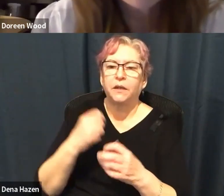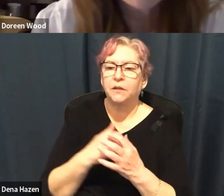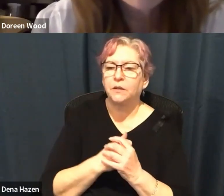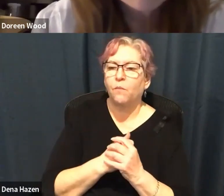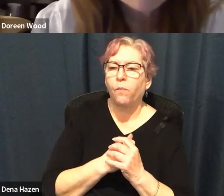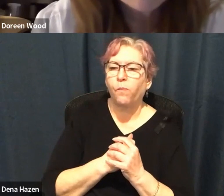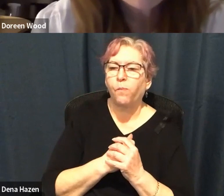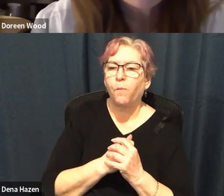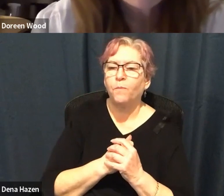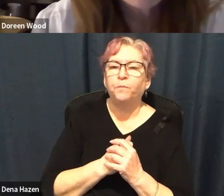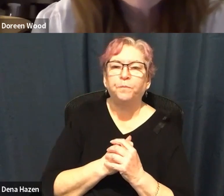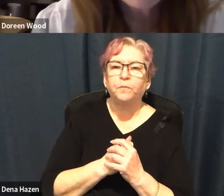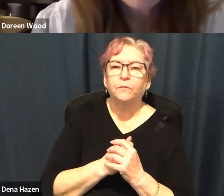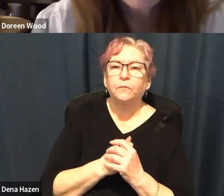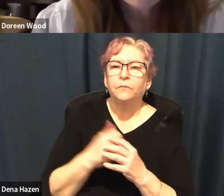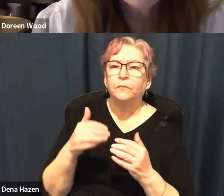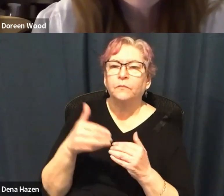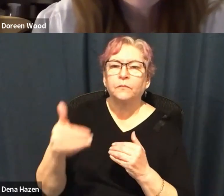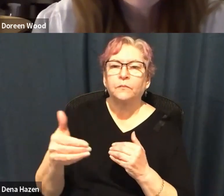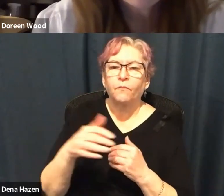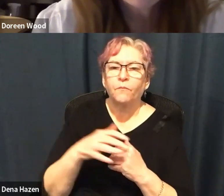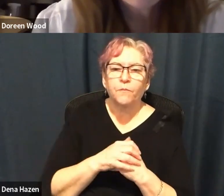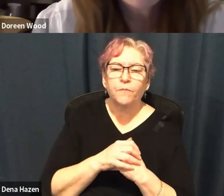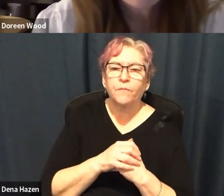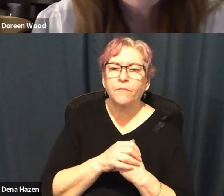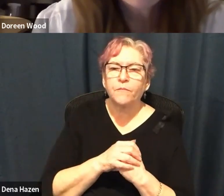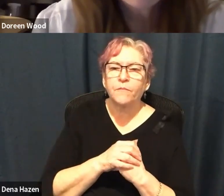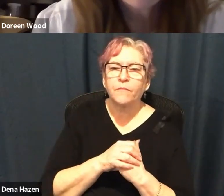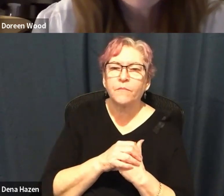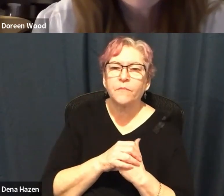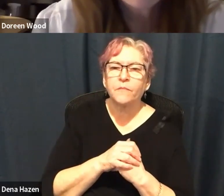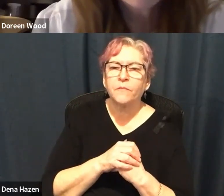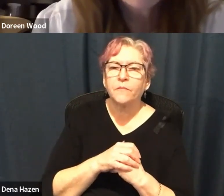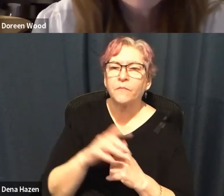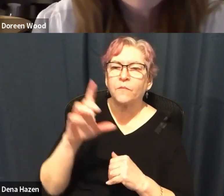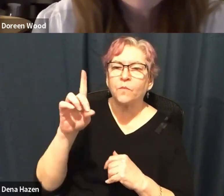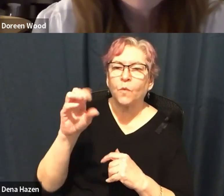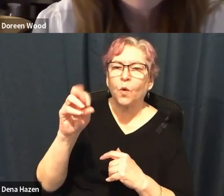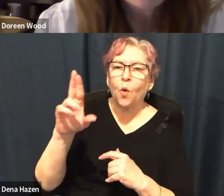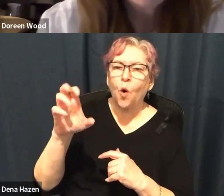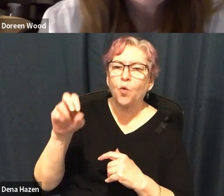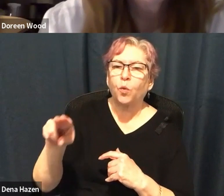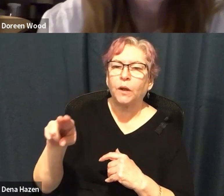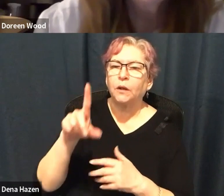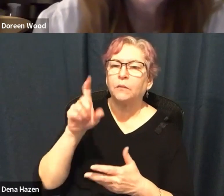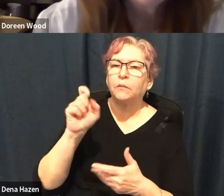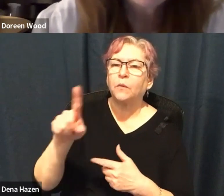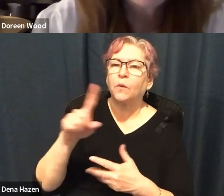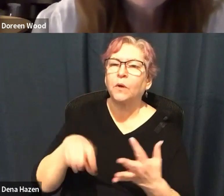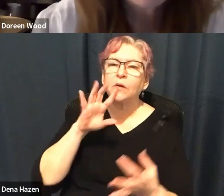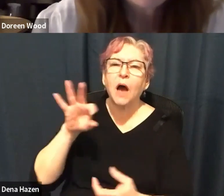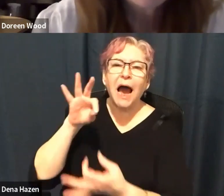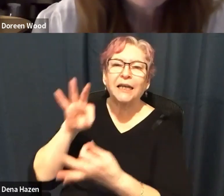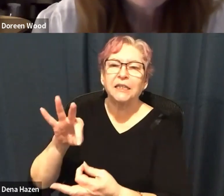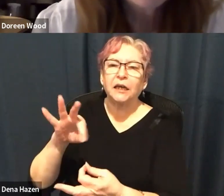Next question is, Doreen, "What is our ideal candidate for the clinical trial?"